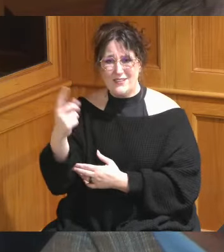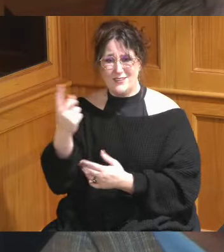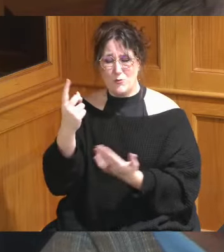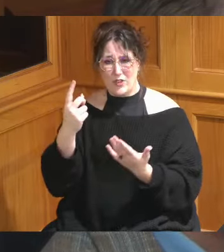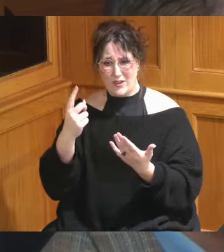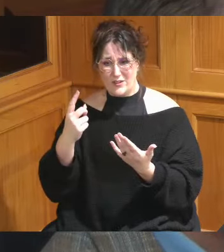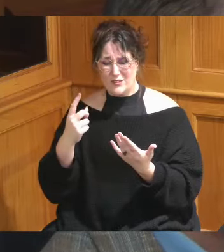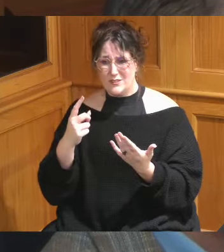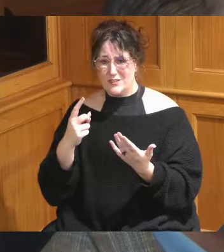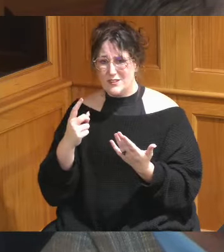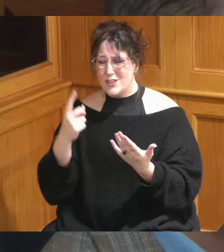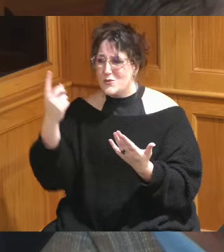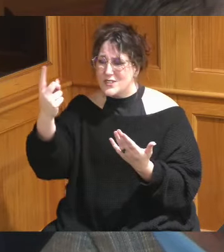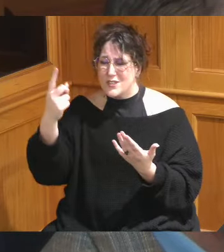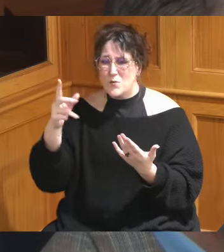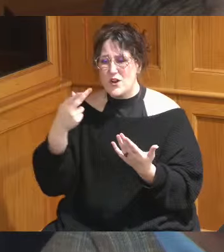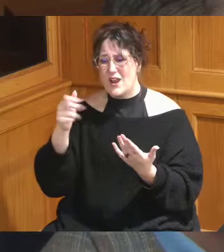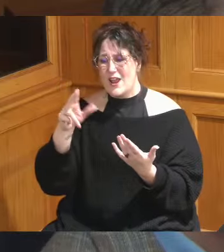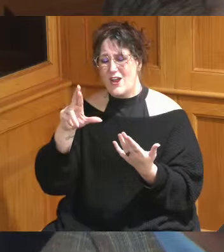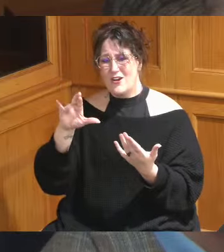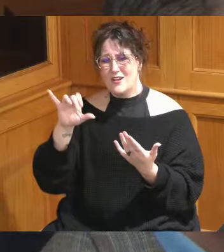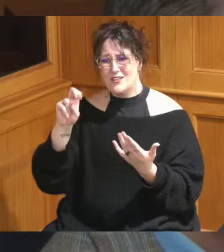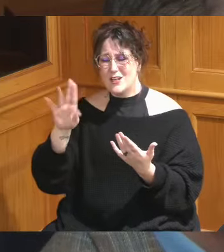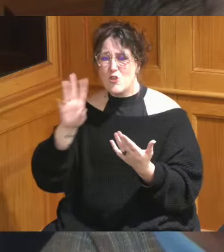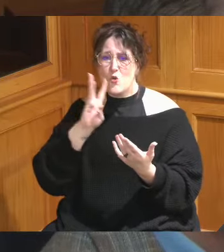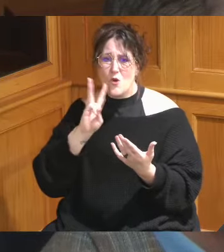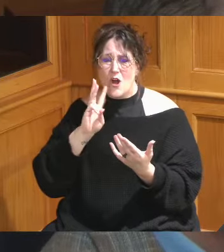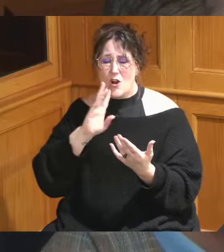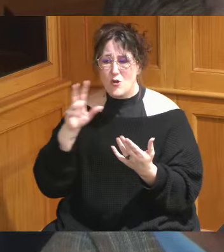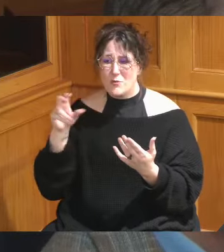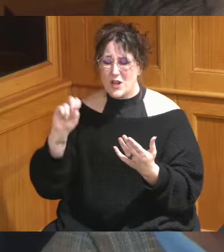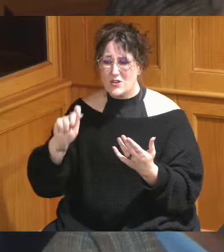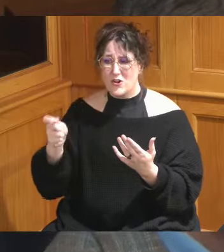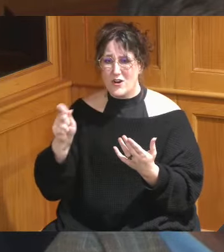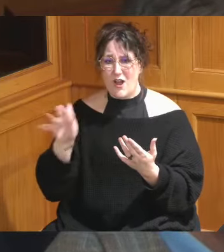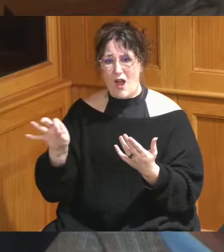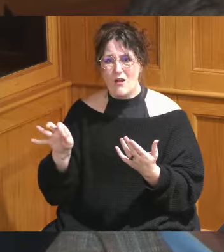be turned up. There was a need. People going in there getting they're going to need it even